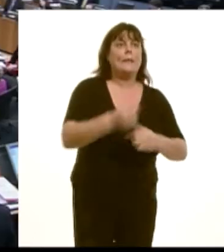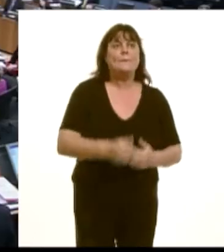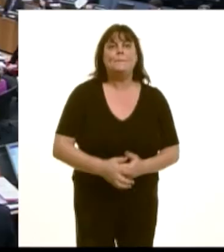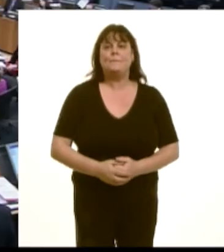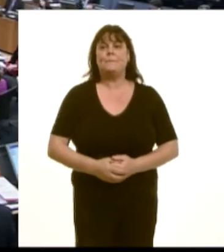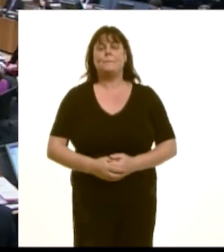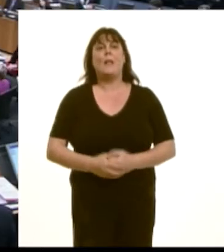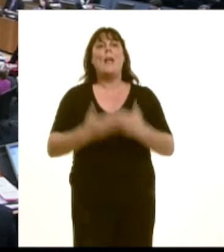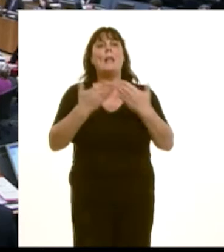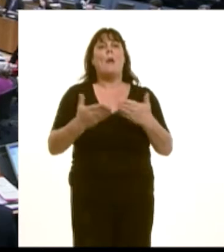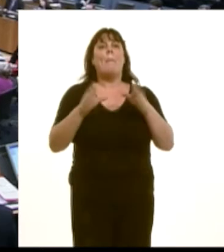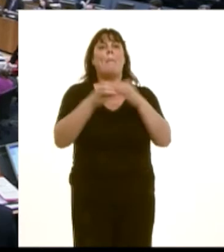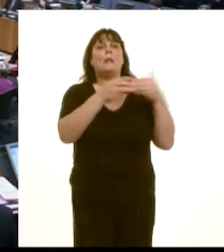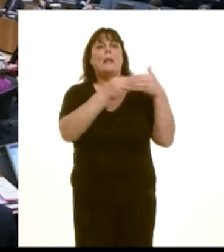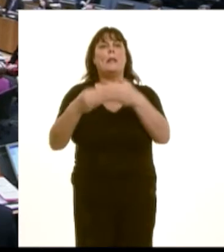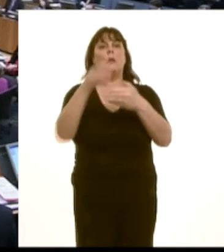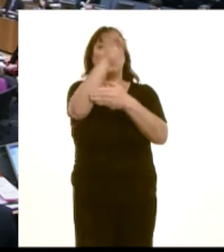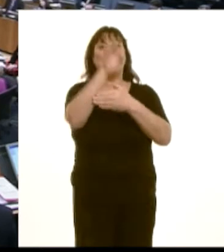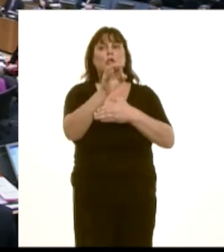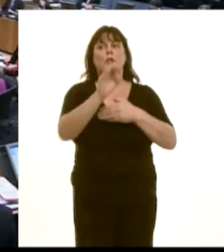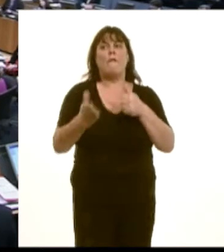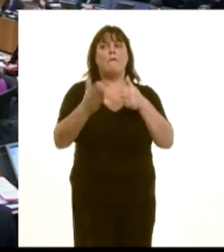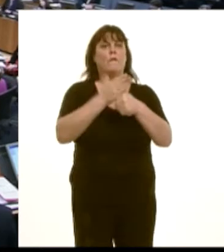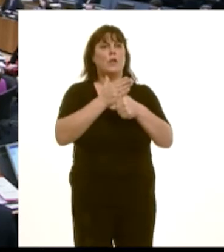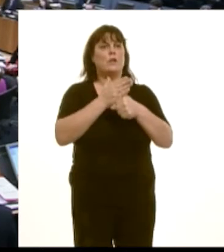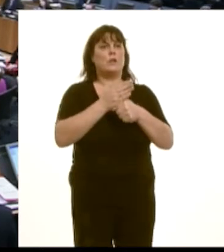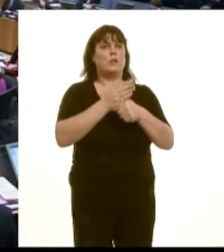Y Llywydd / The Presiding Officer: First this afternoon, we have the leader of the opposition,